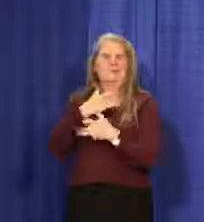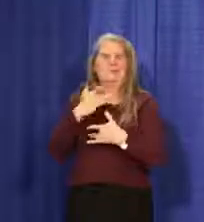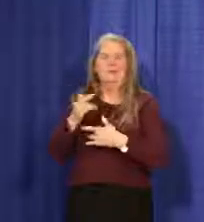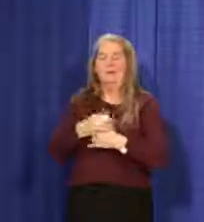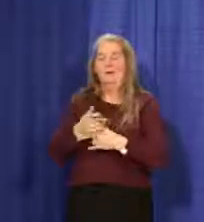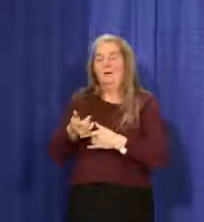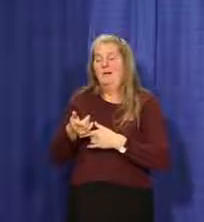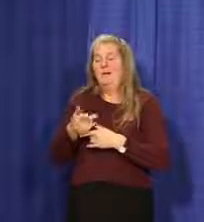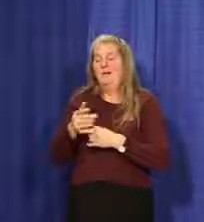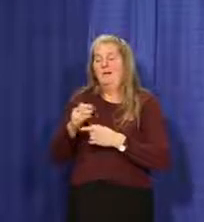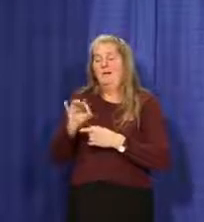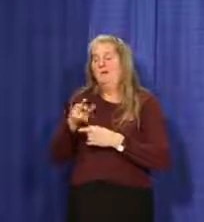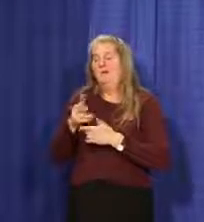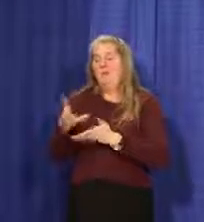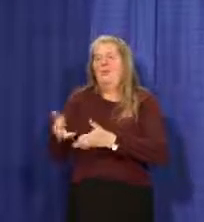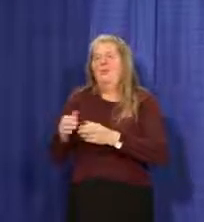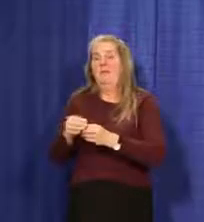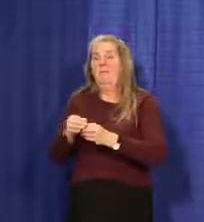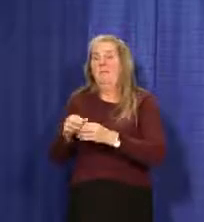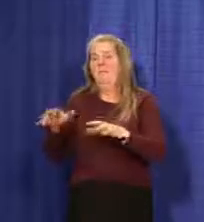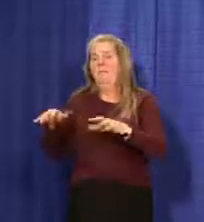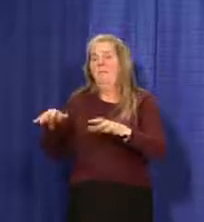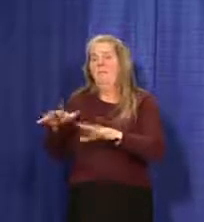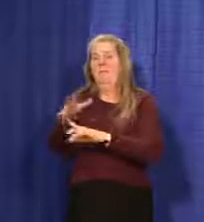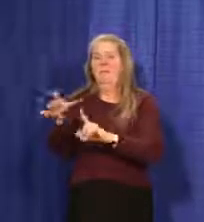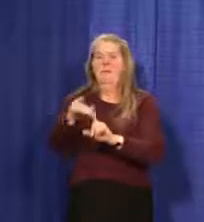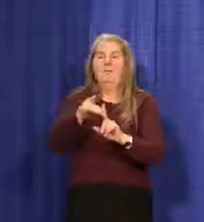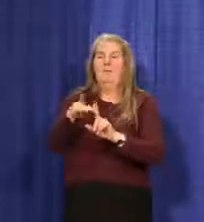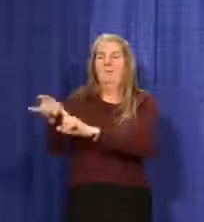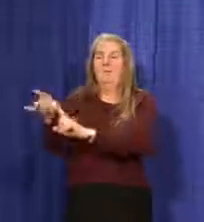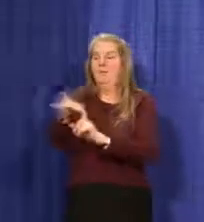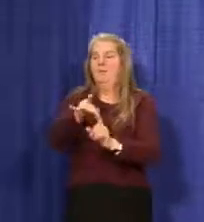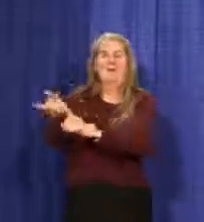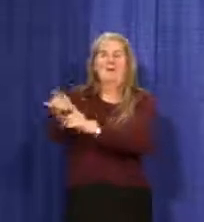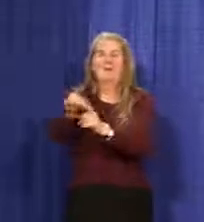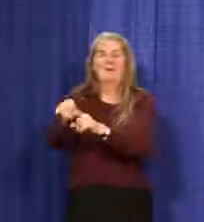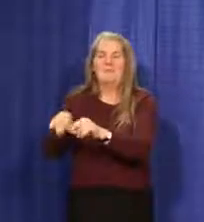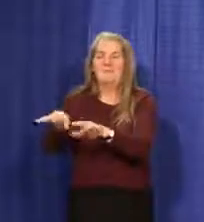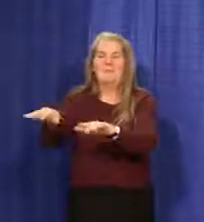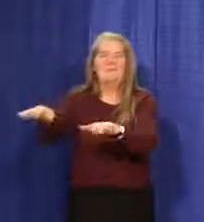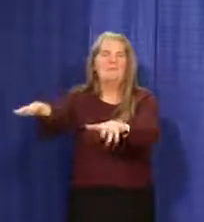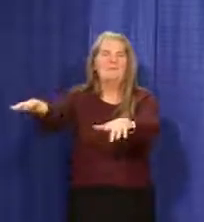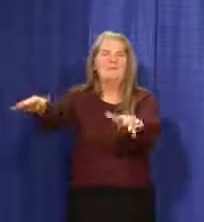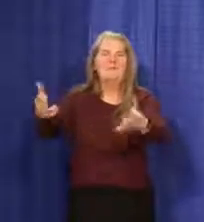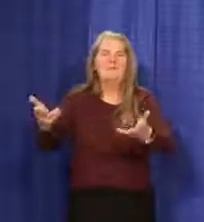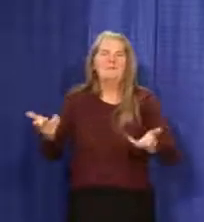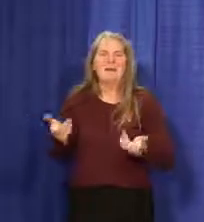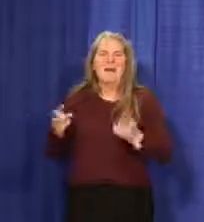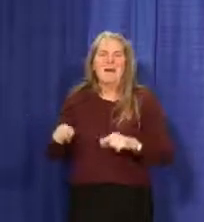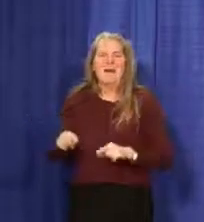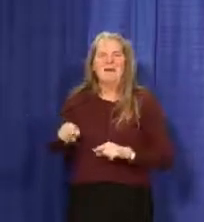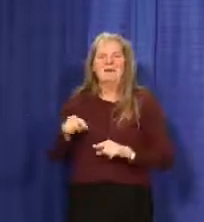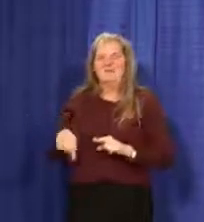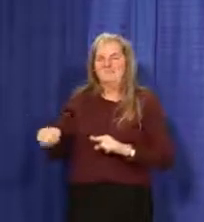If it is around, it is around, usually because of multiple introductions and spread occur in.